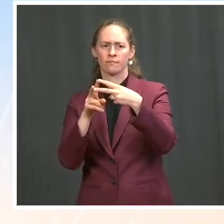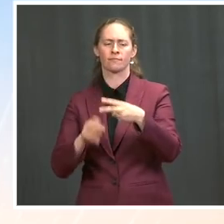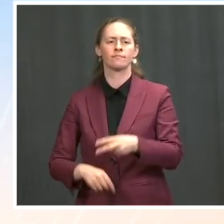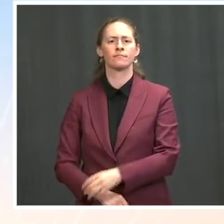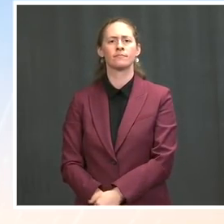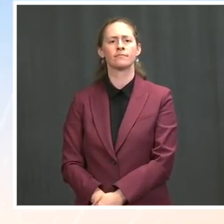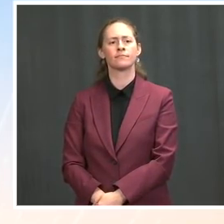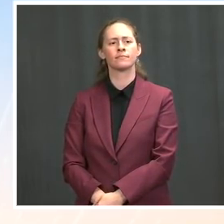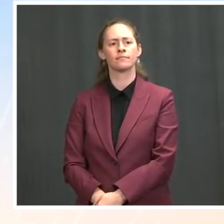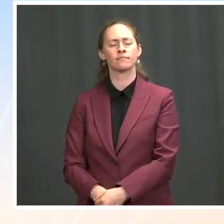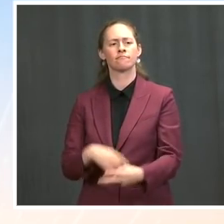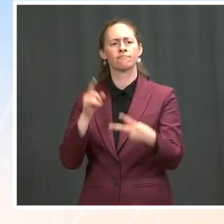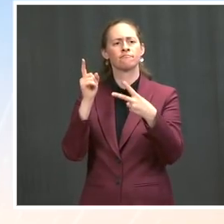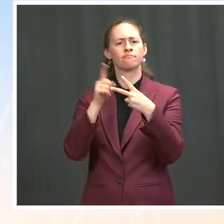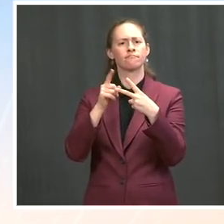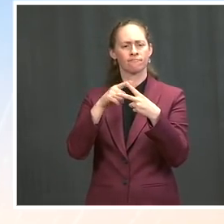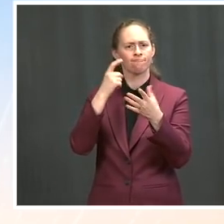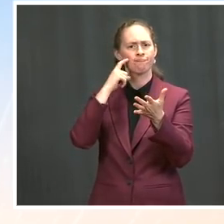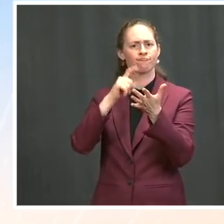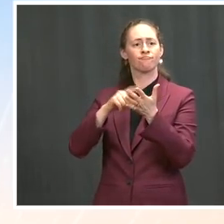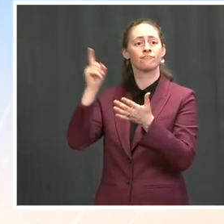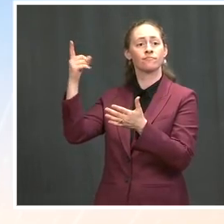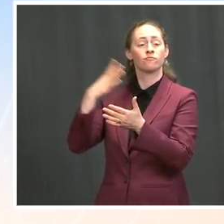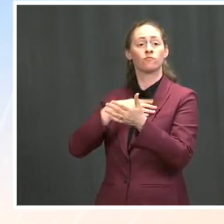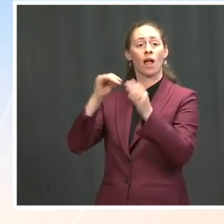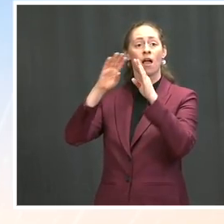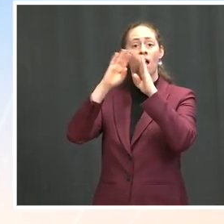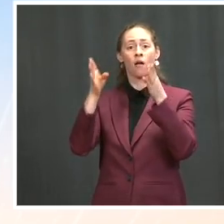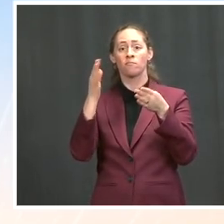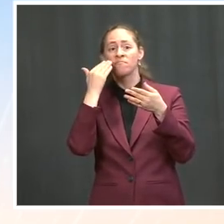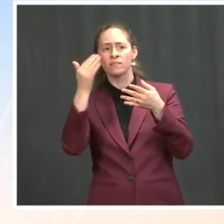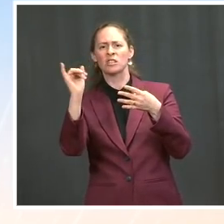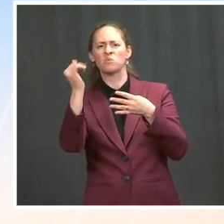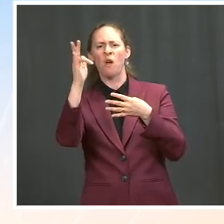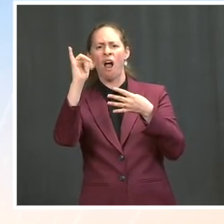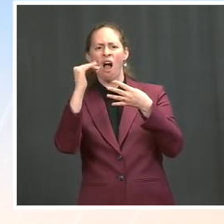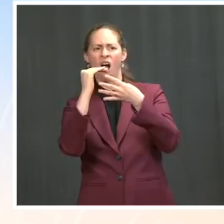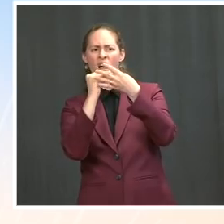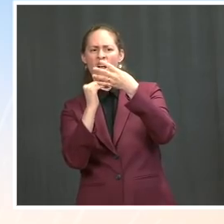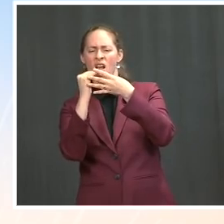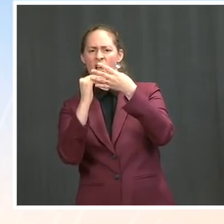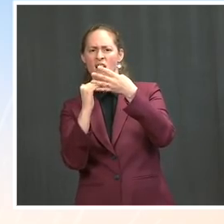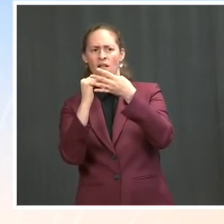is eyeing the end of July for a potential timeline to lift Title 42 at the border.